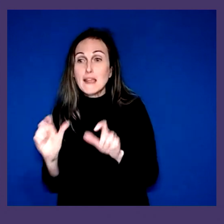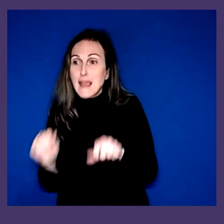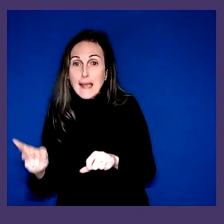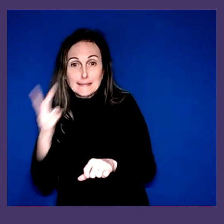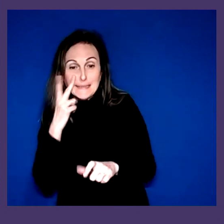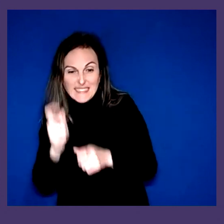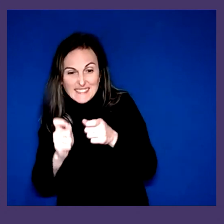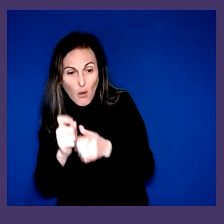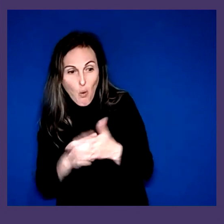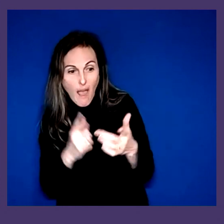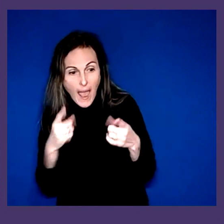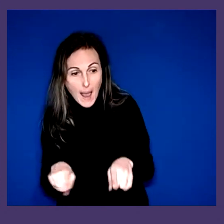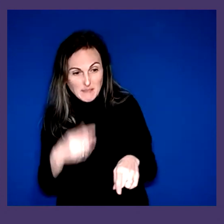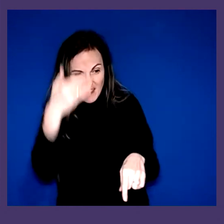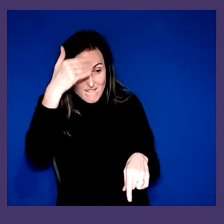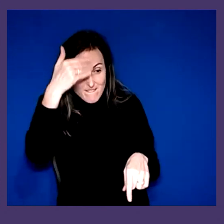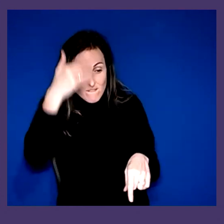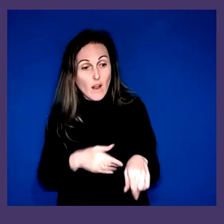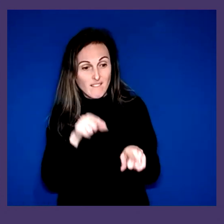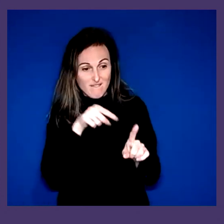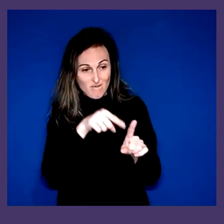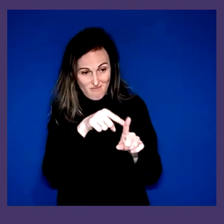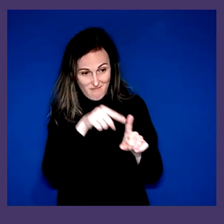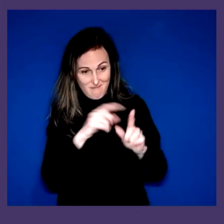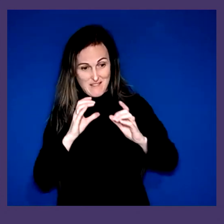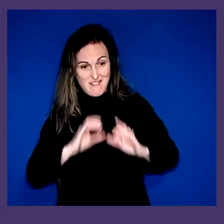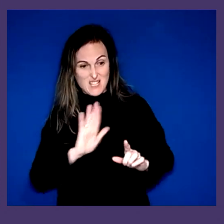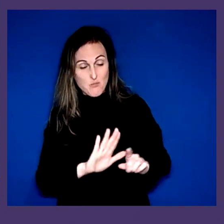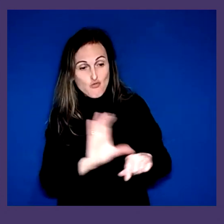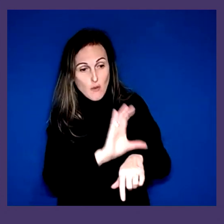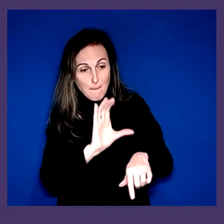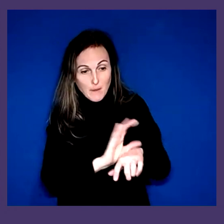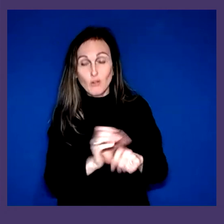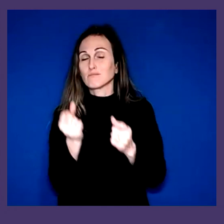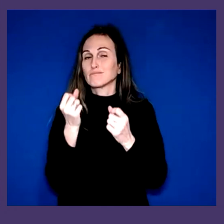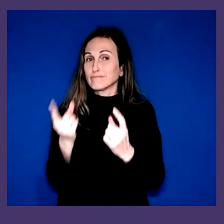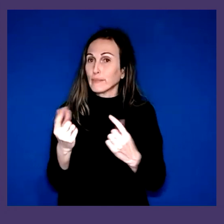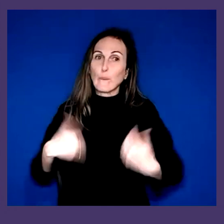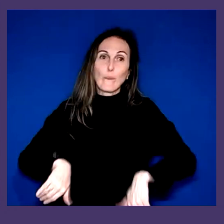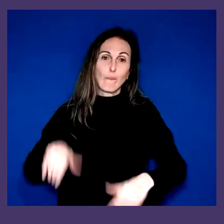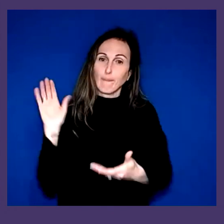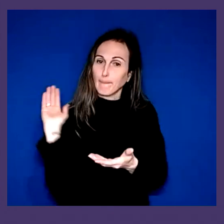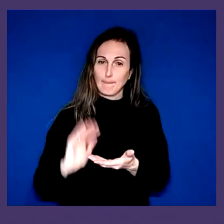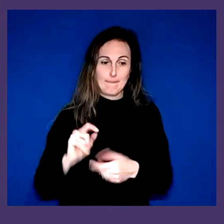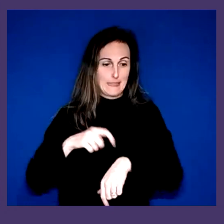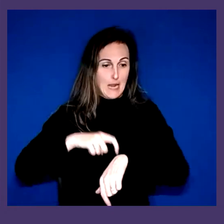The typical call takes about 19 minutes. When you do a video call, it only takes 12 minutes.